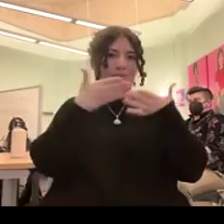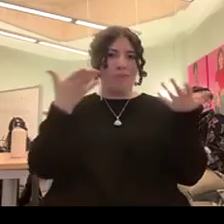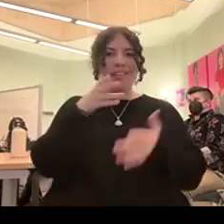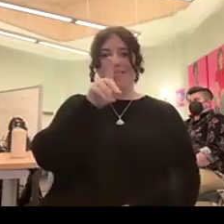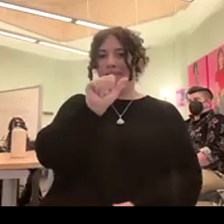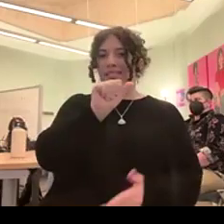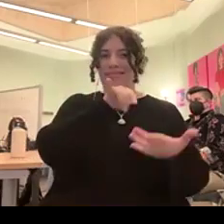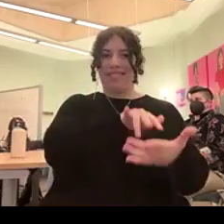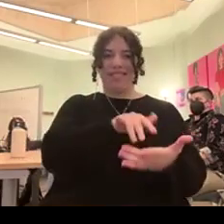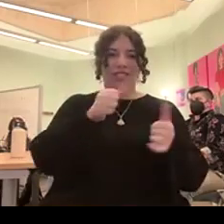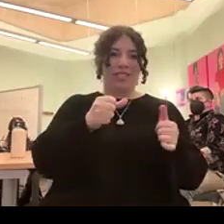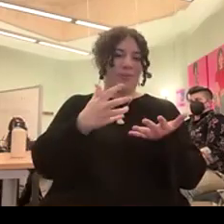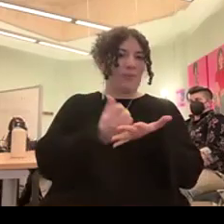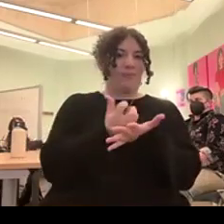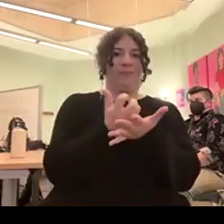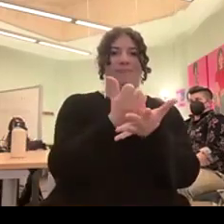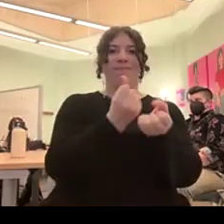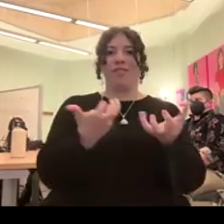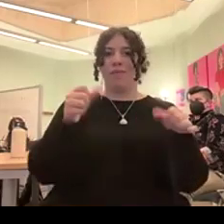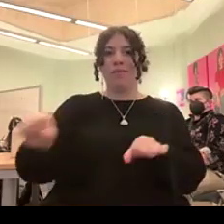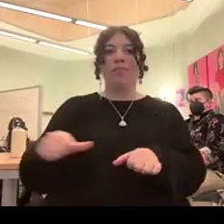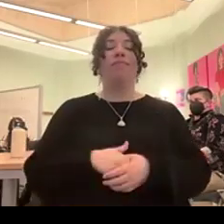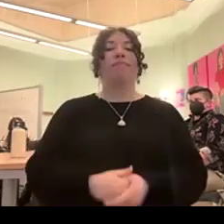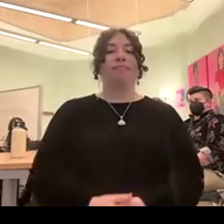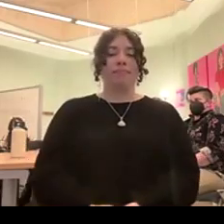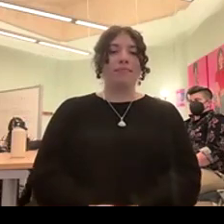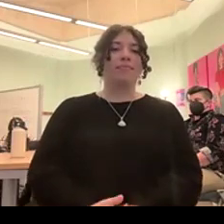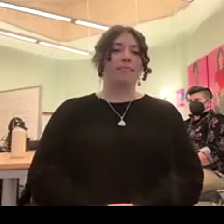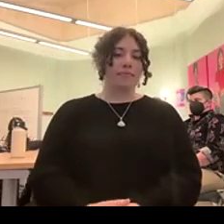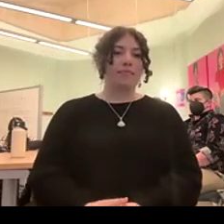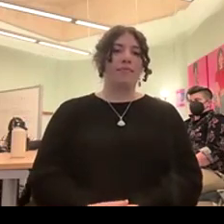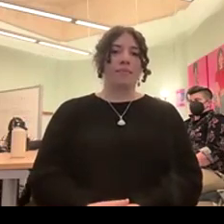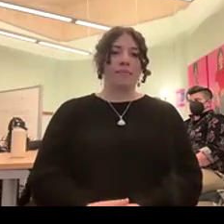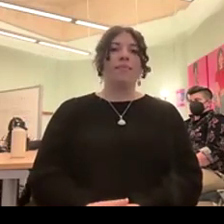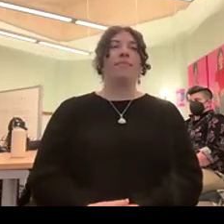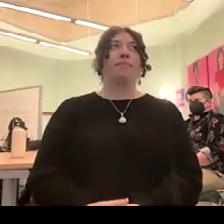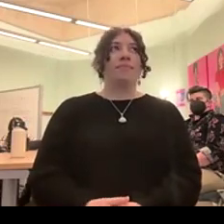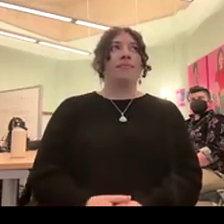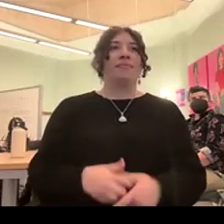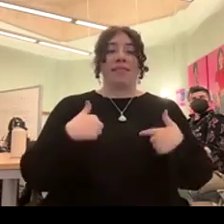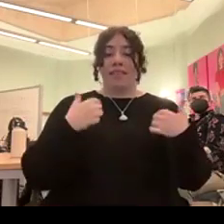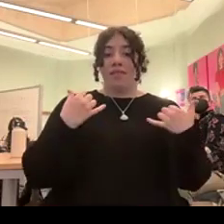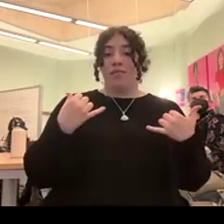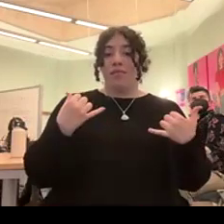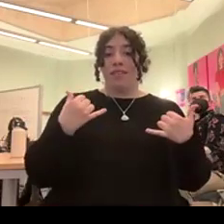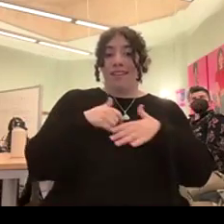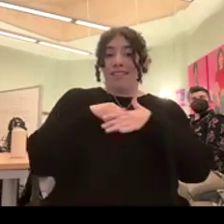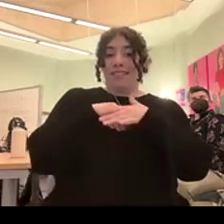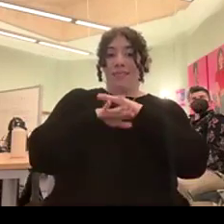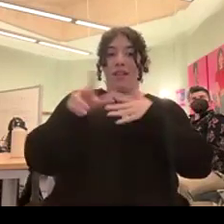about half of my courses in Disability Studies, just trying to get as much of that as I could. And